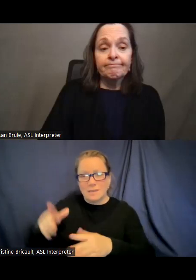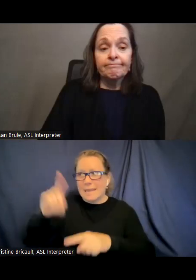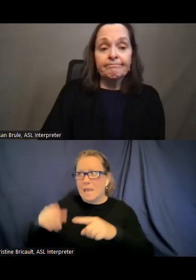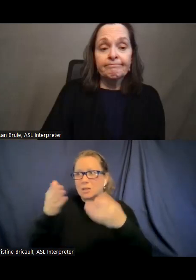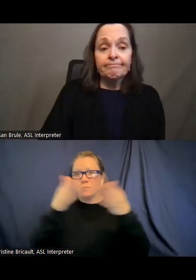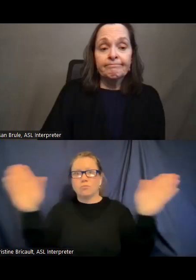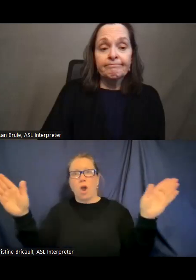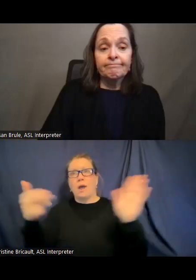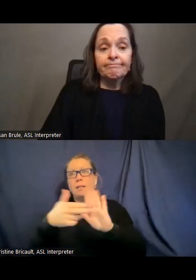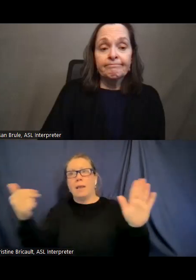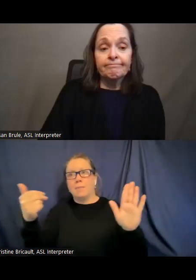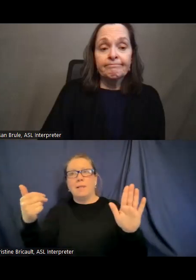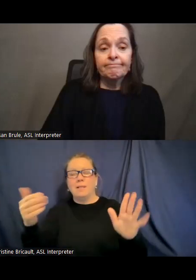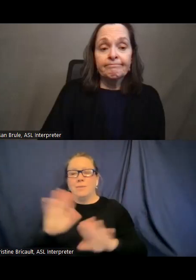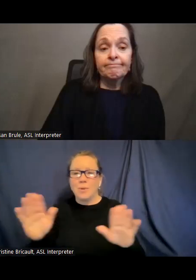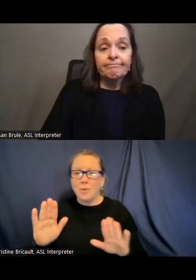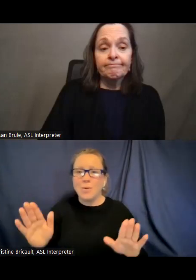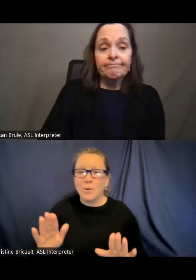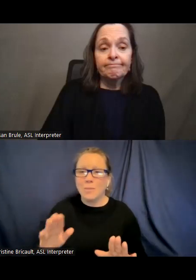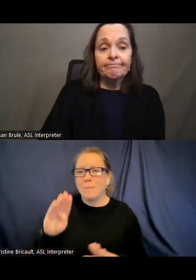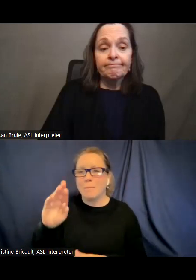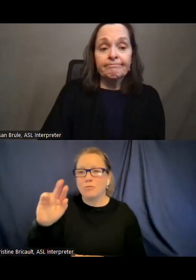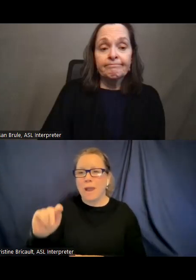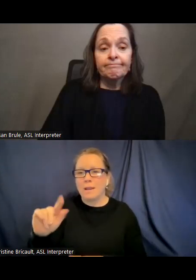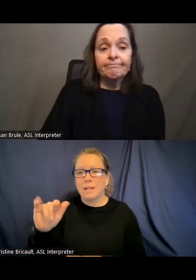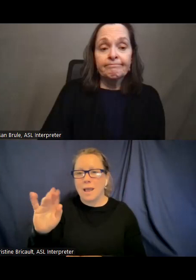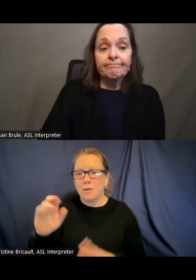unfortunately, a lot of bright line rules around like accessibility.